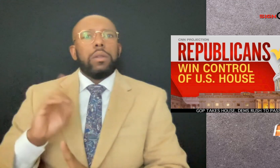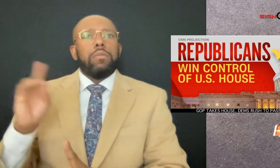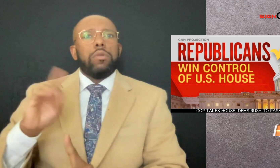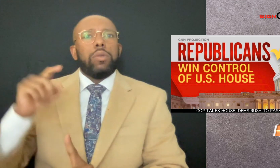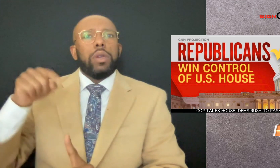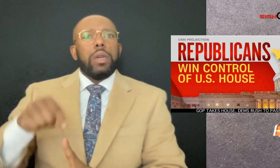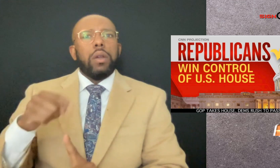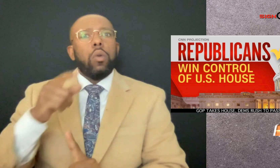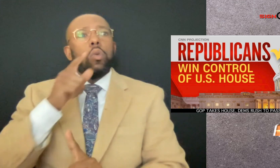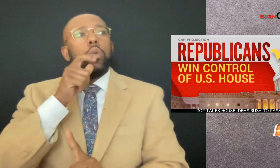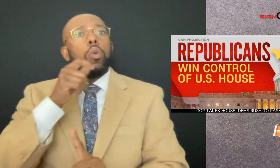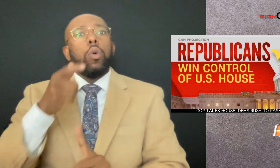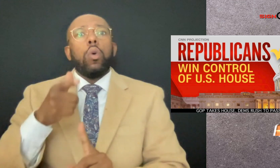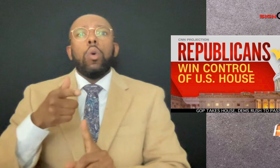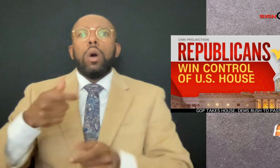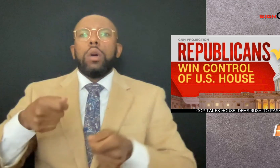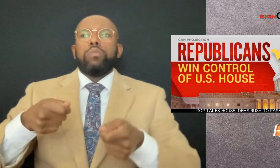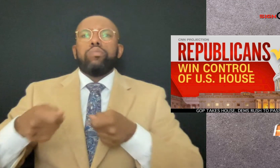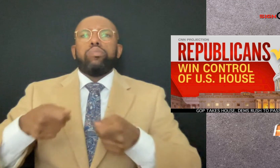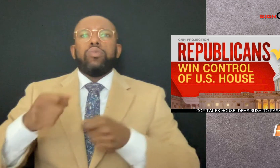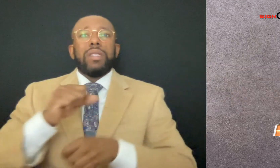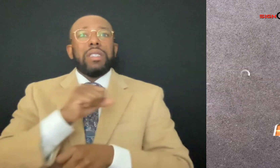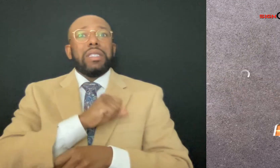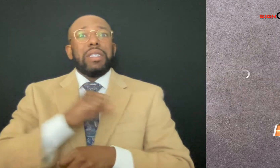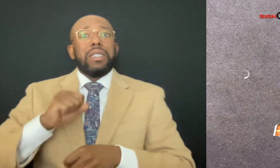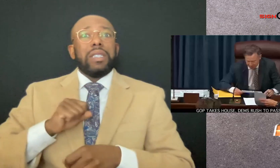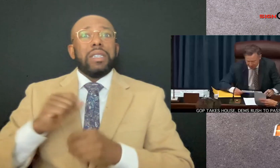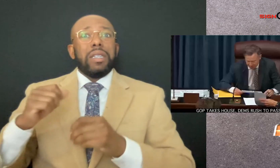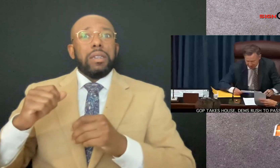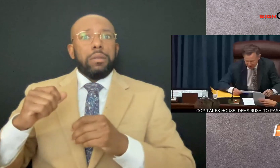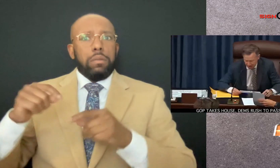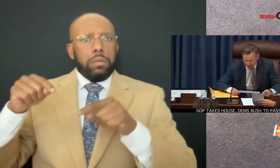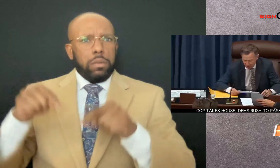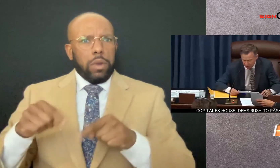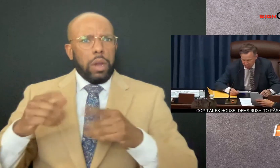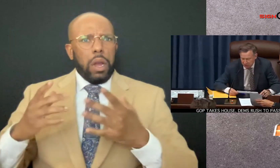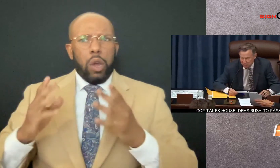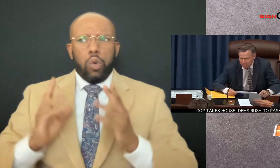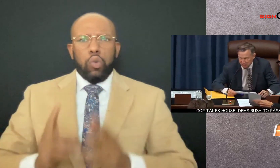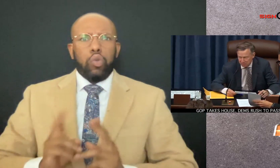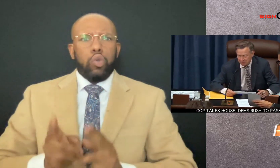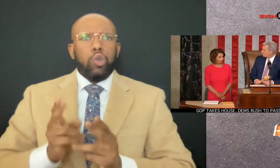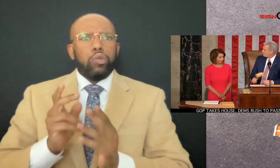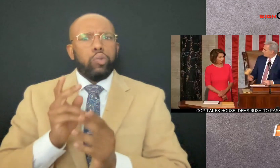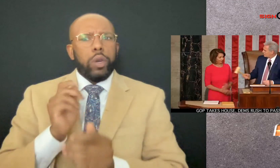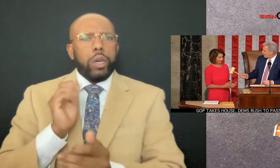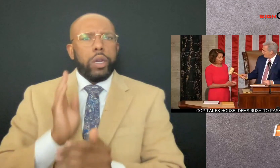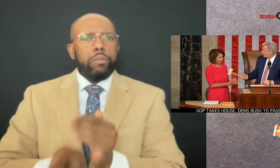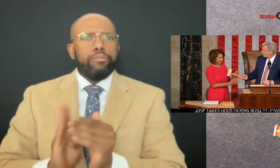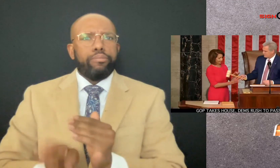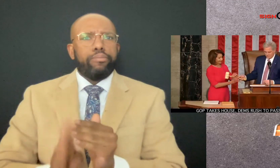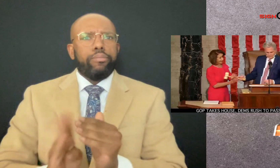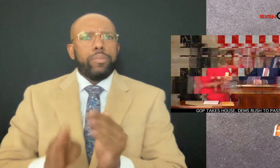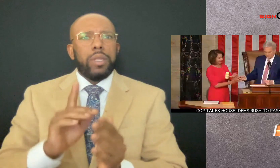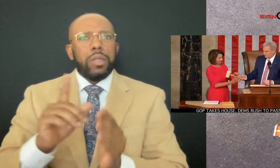That's why Democrats who control the Senate are rushing to approve legislation before the end of the year.